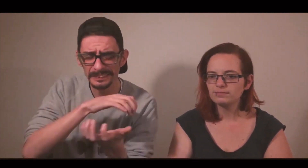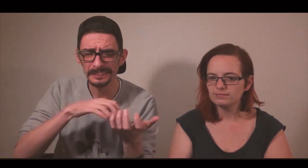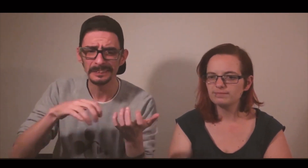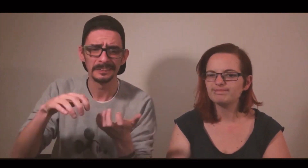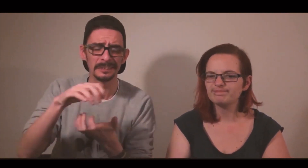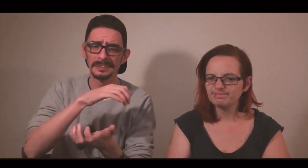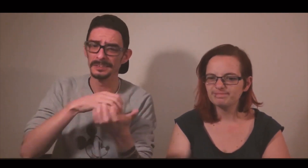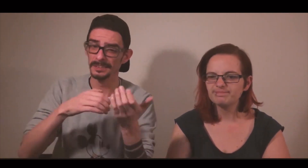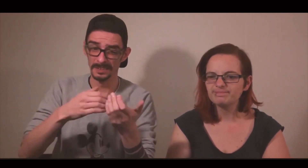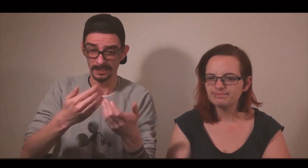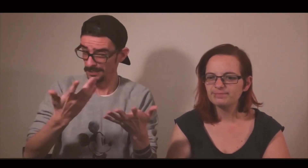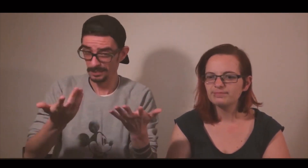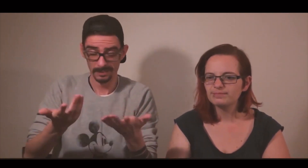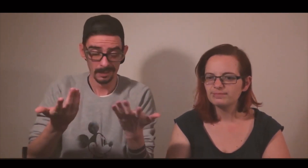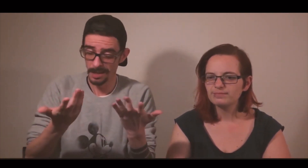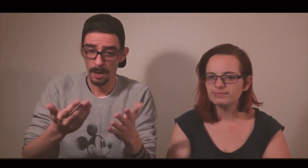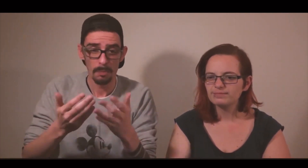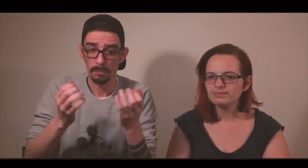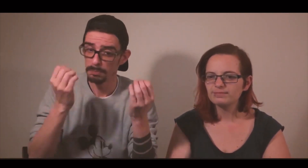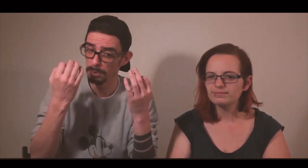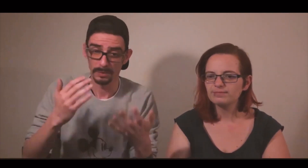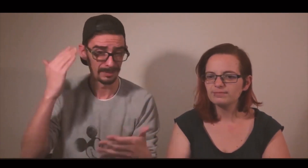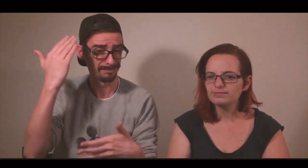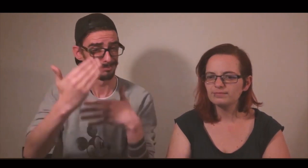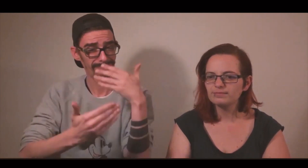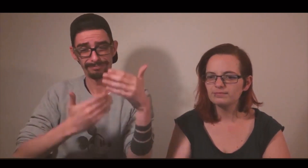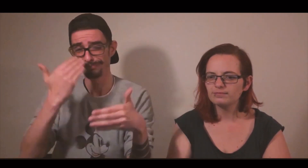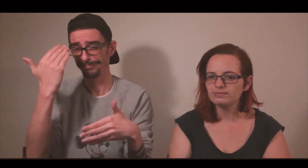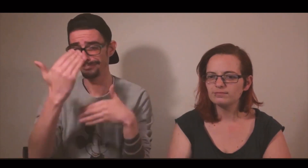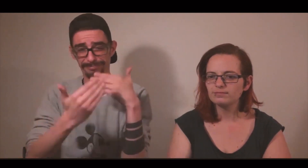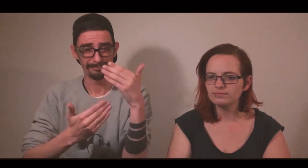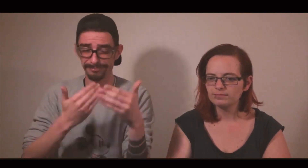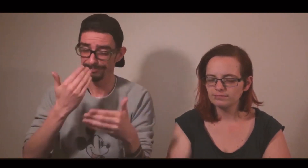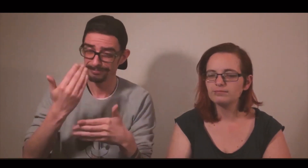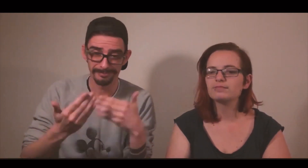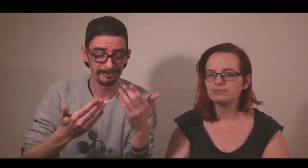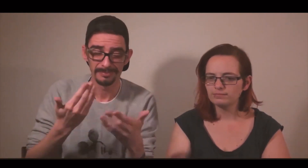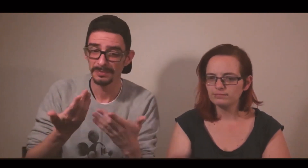He is in a crisis. Suddenly everything got out of control.